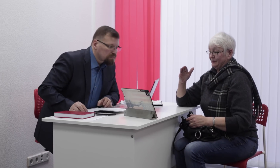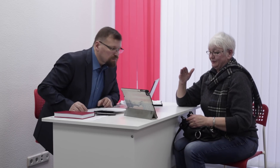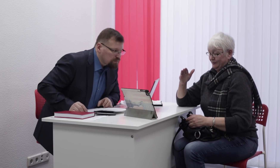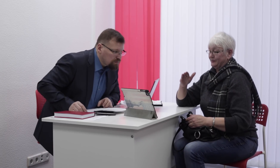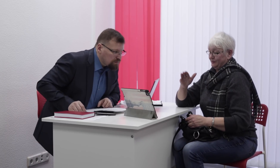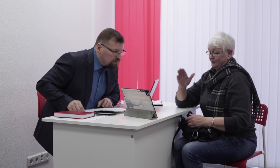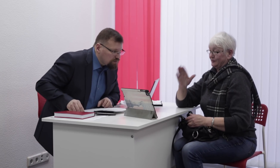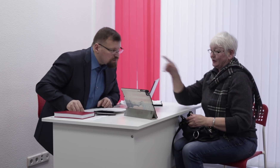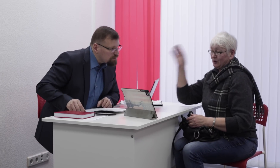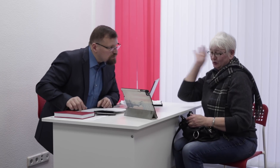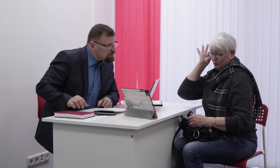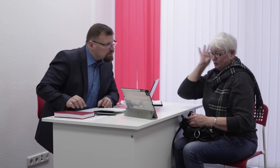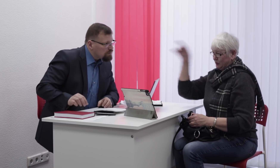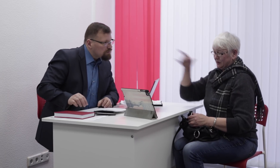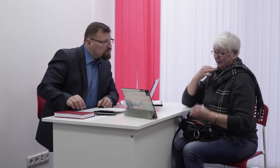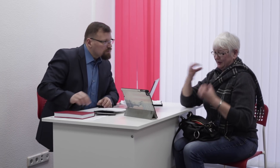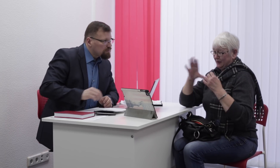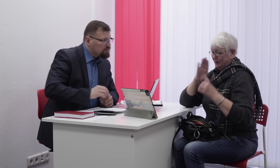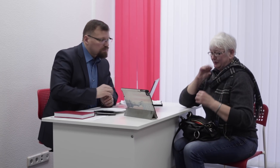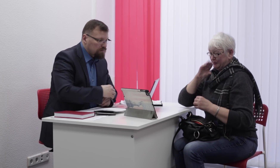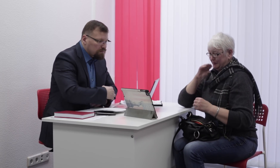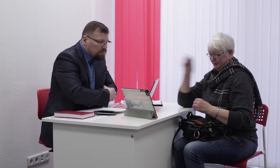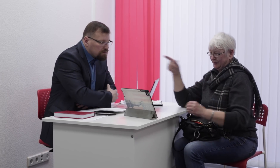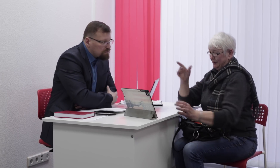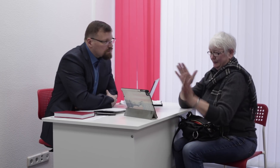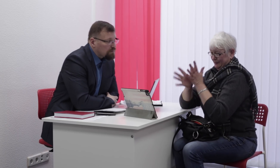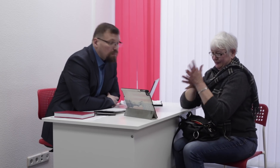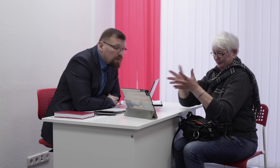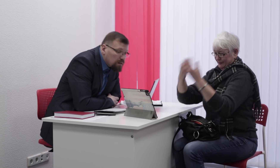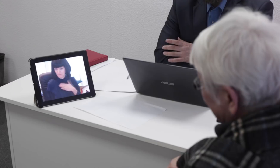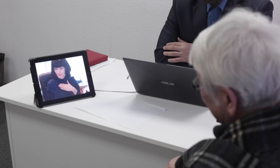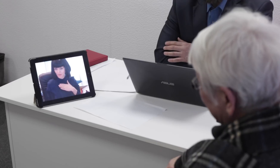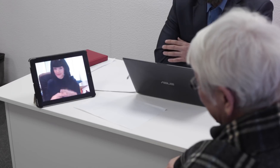Can you please interpret for me?